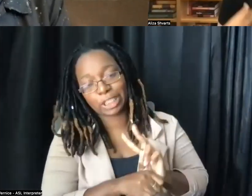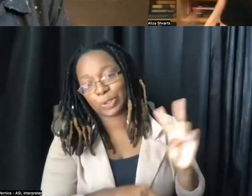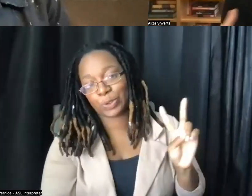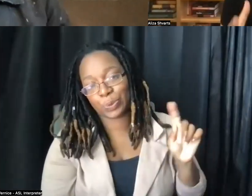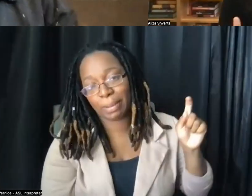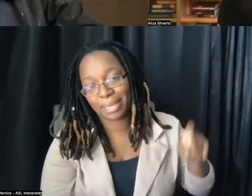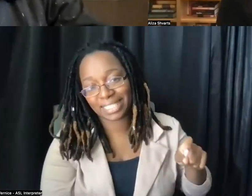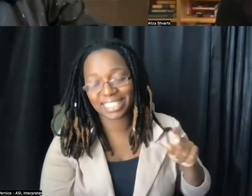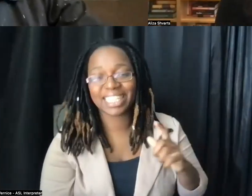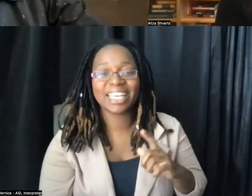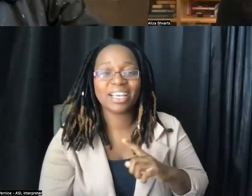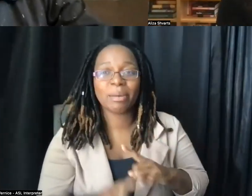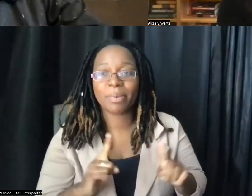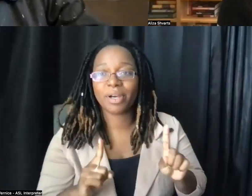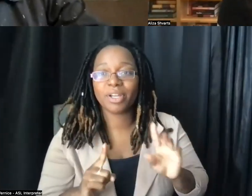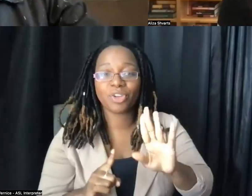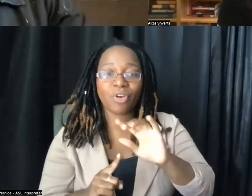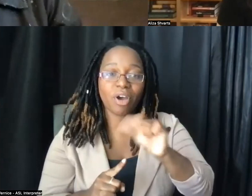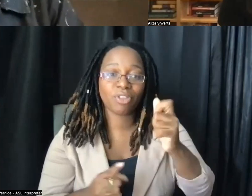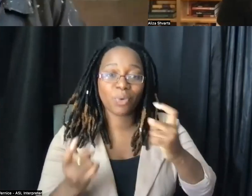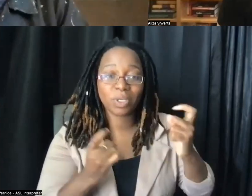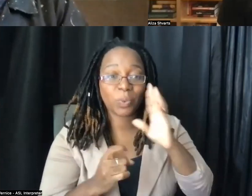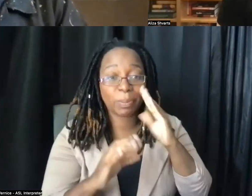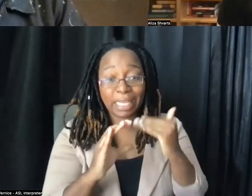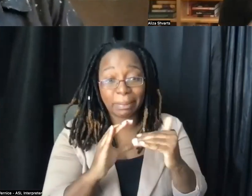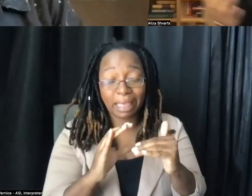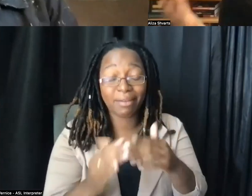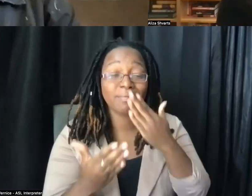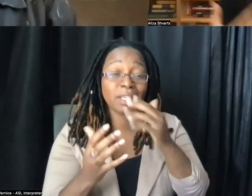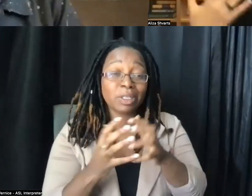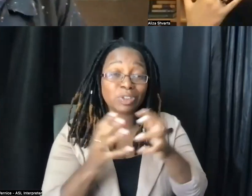And we do have a hard stop at 2:00 PM.